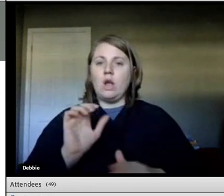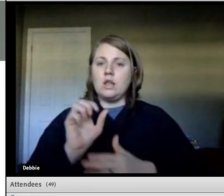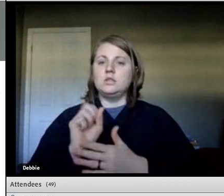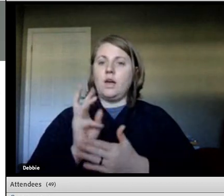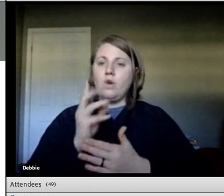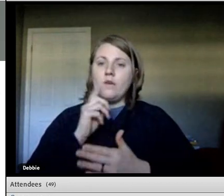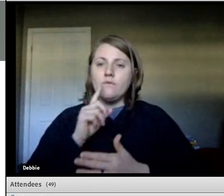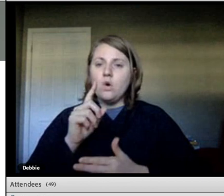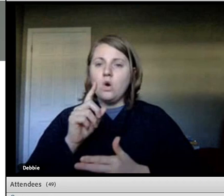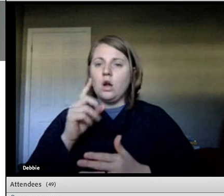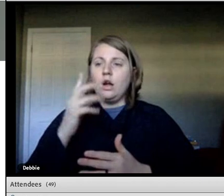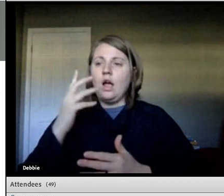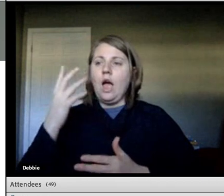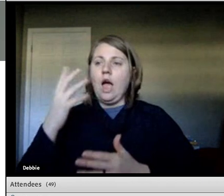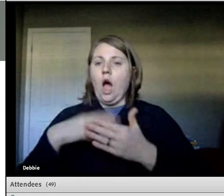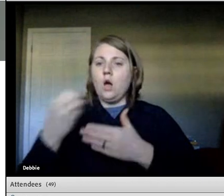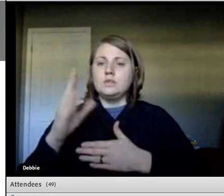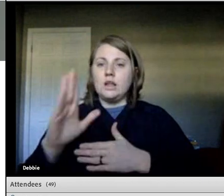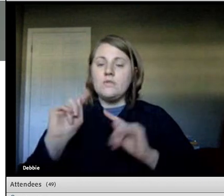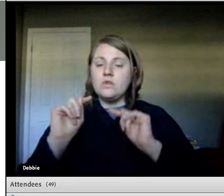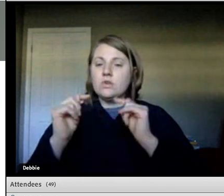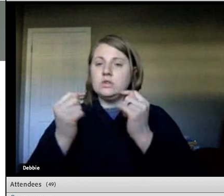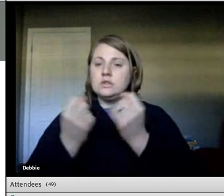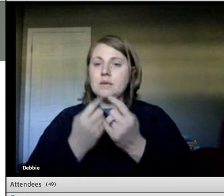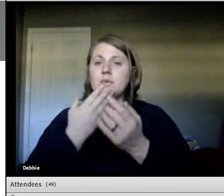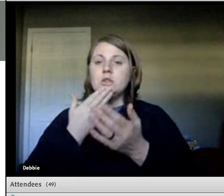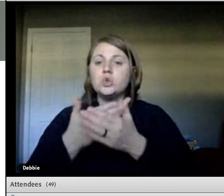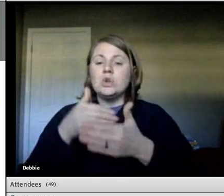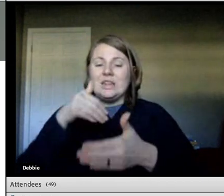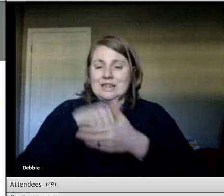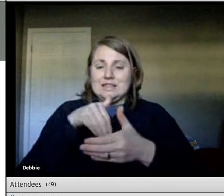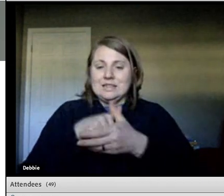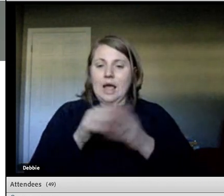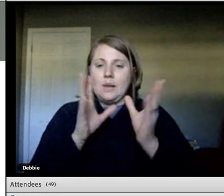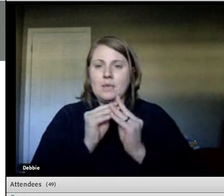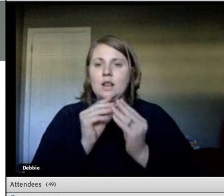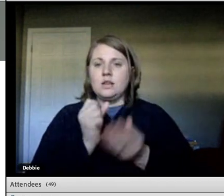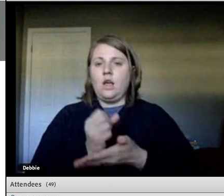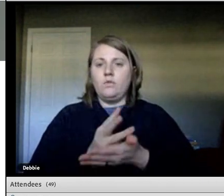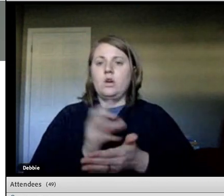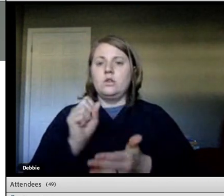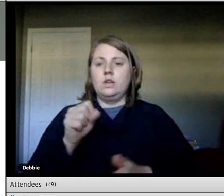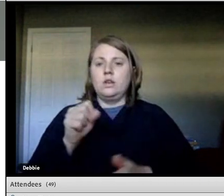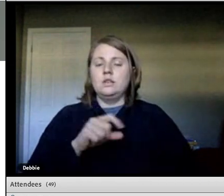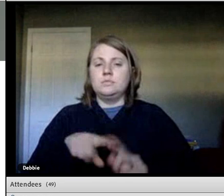It's a good inside meeting software. Lydia is saying they use Webex still.